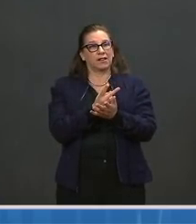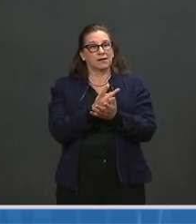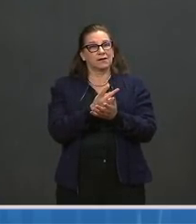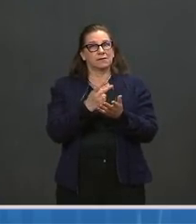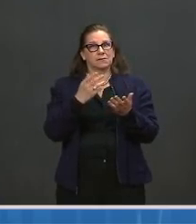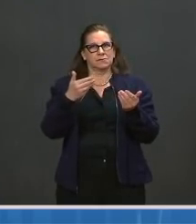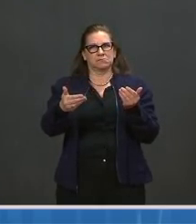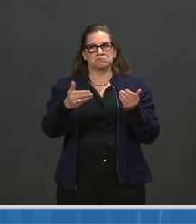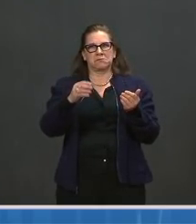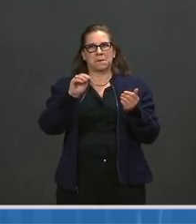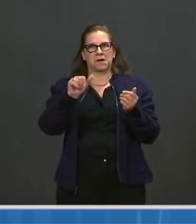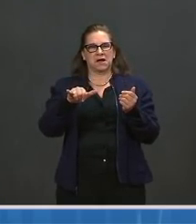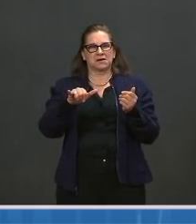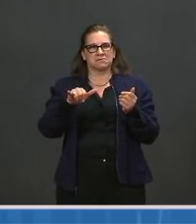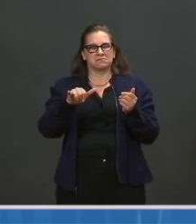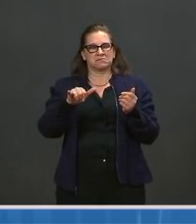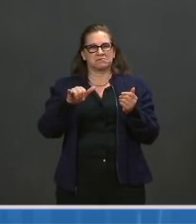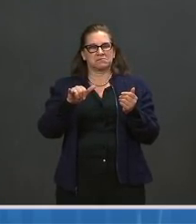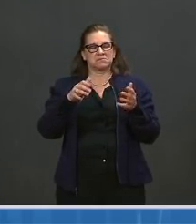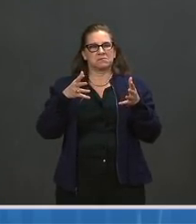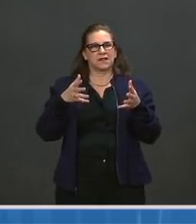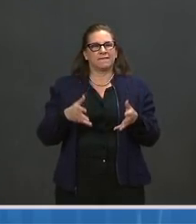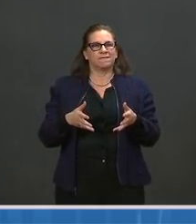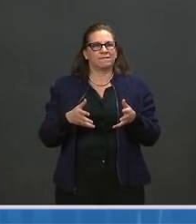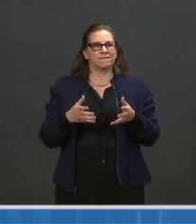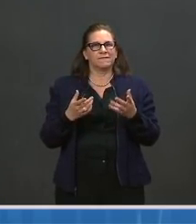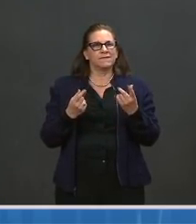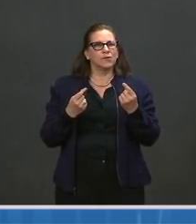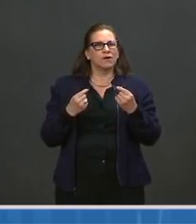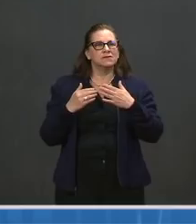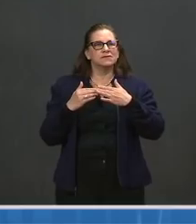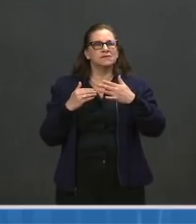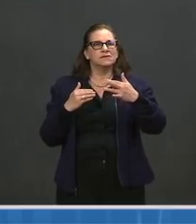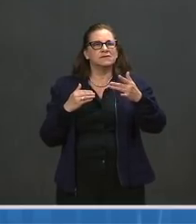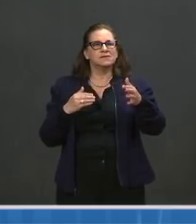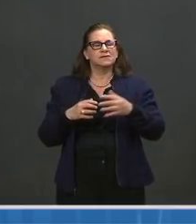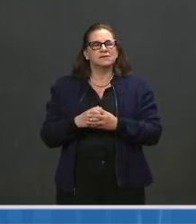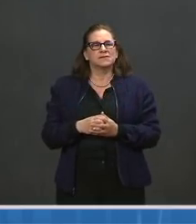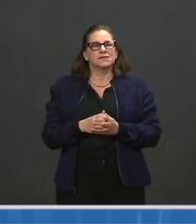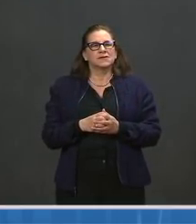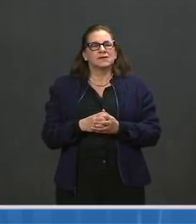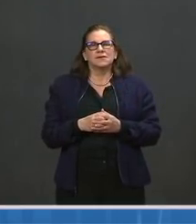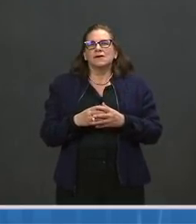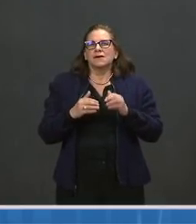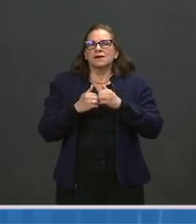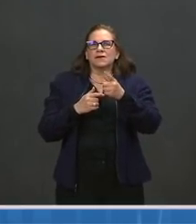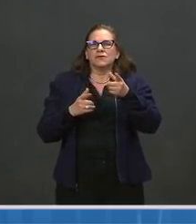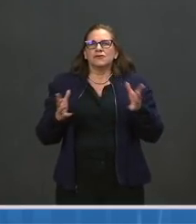how to maintain interest in the shots here at home. How are you, kind of, working through, you know,